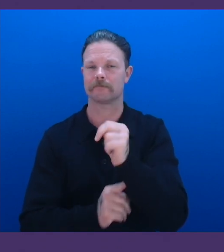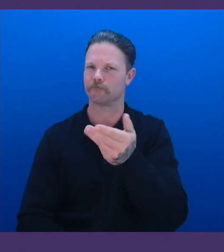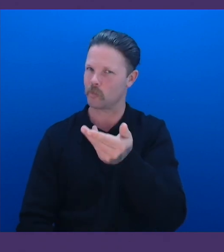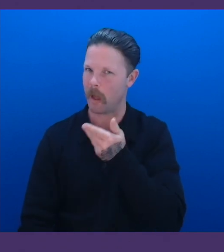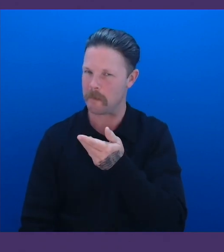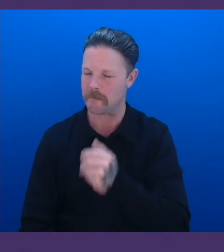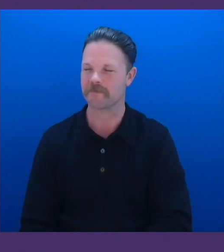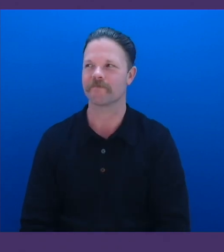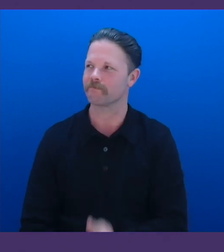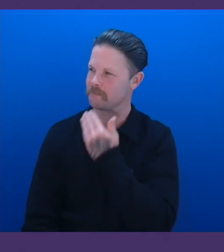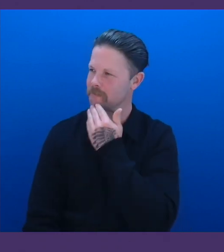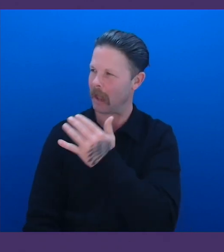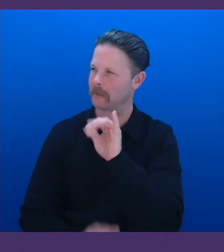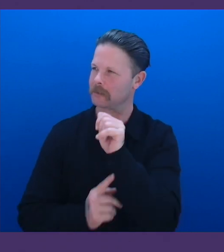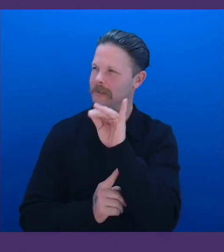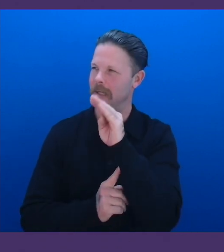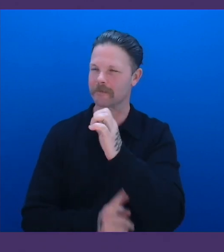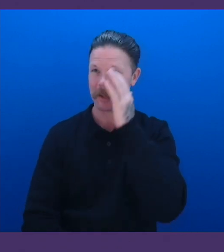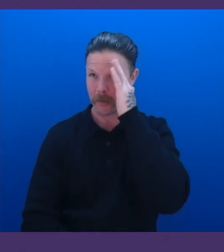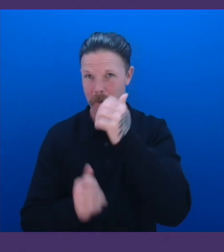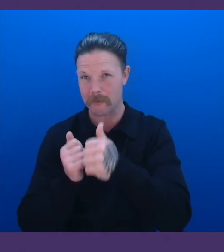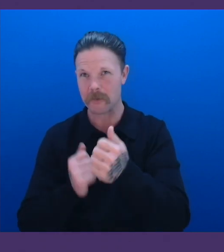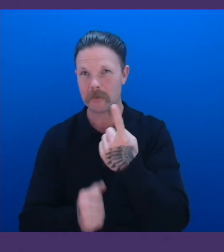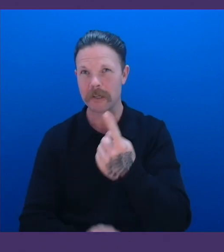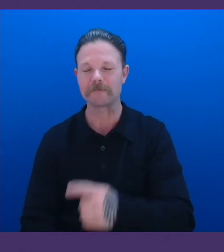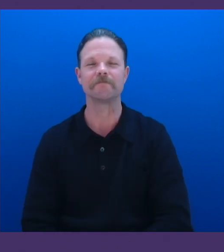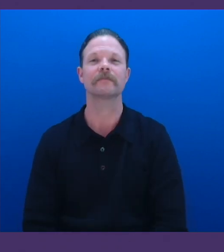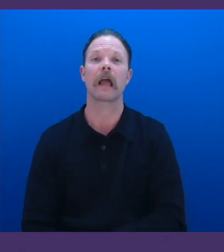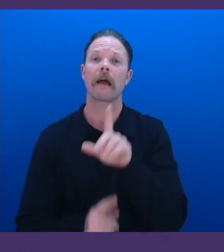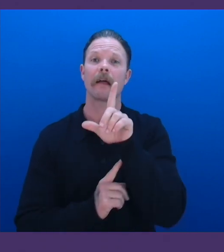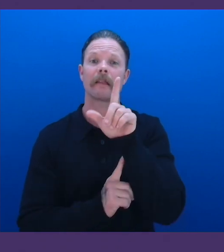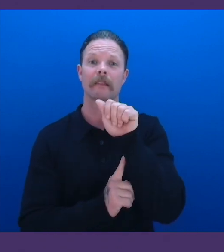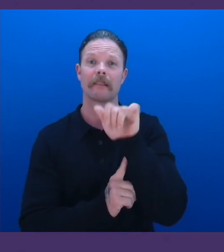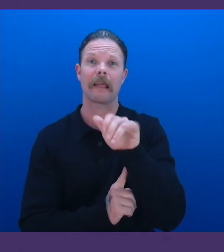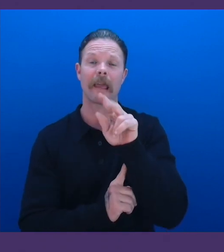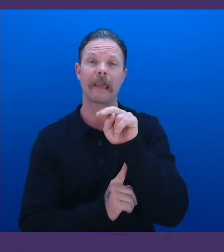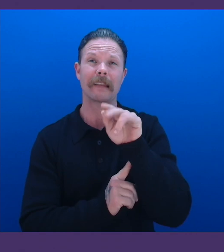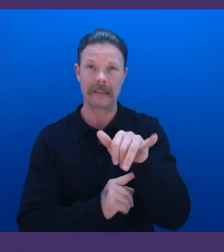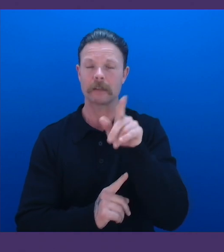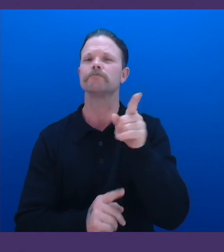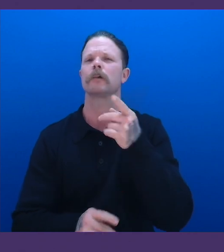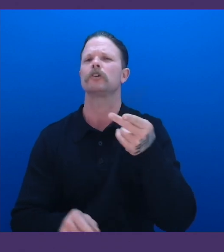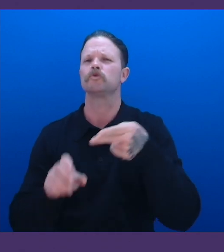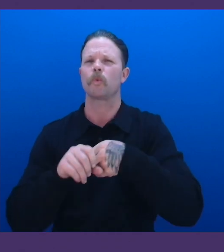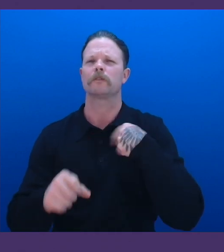Hello, everyone. Jamie Dean: Léonie is joining us from the United Kingdom where she is the Director